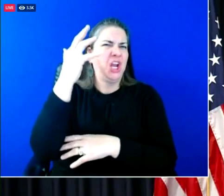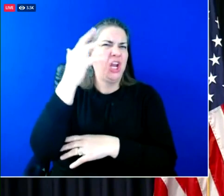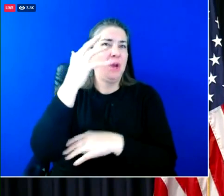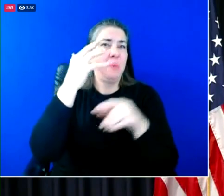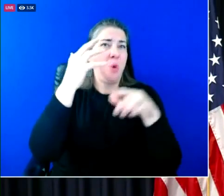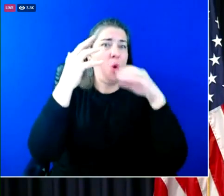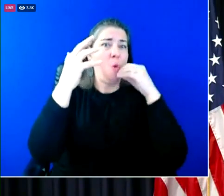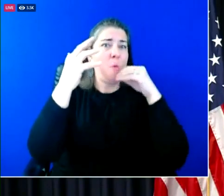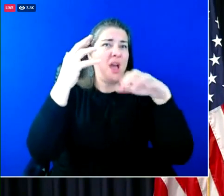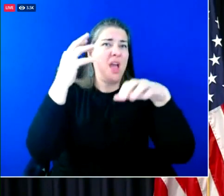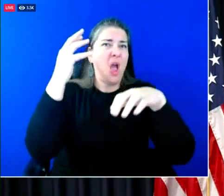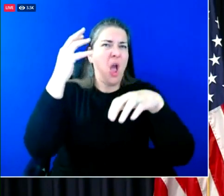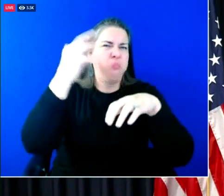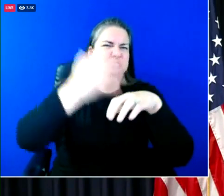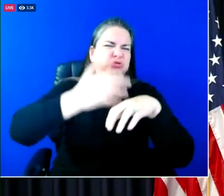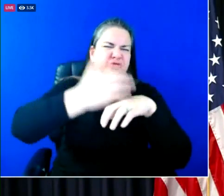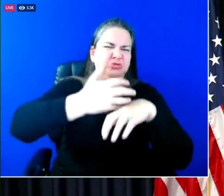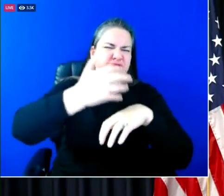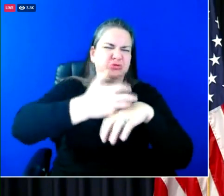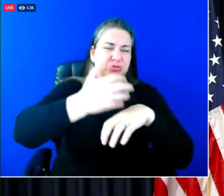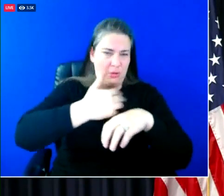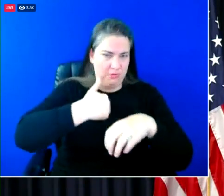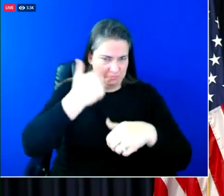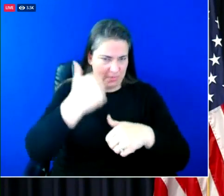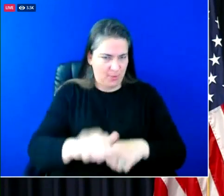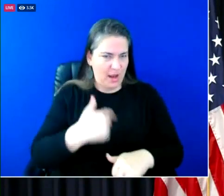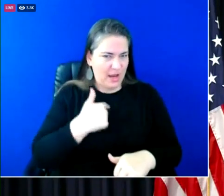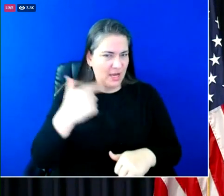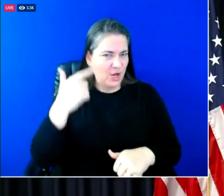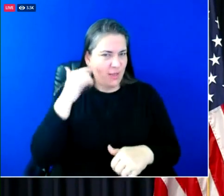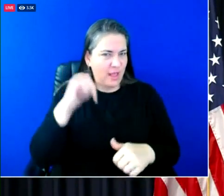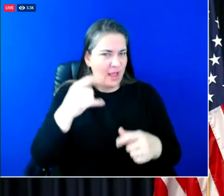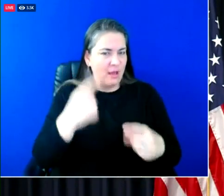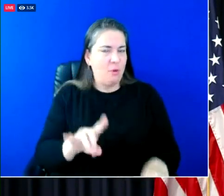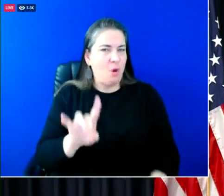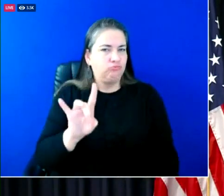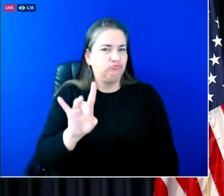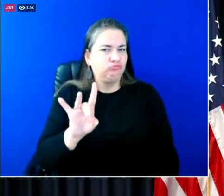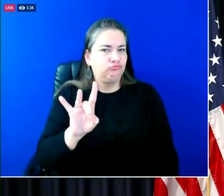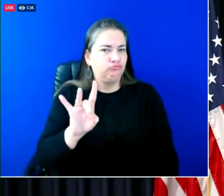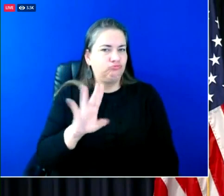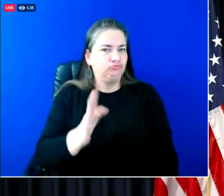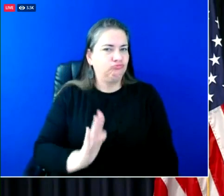neighborhood that I lived in. But the difference in how those trees air being